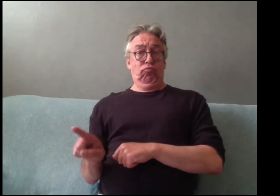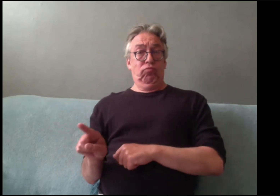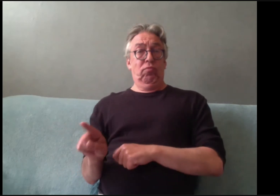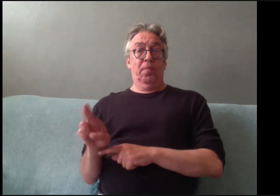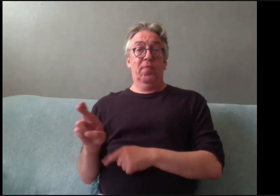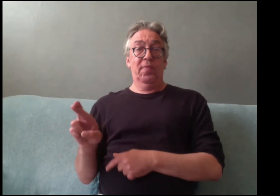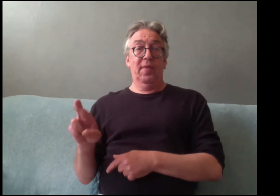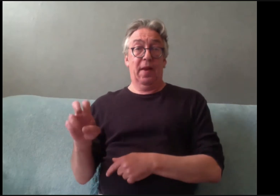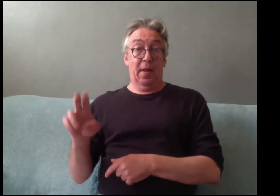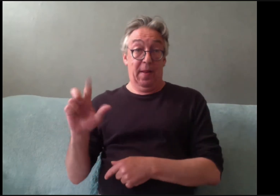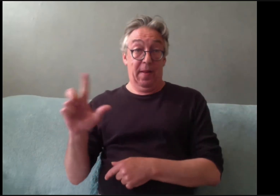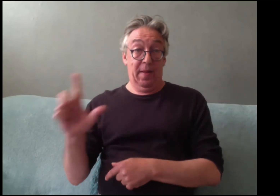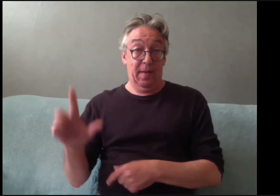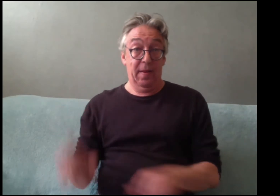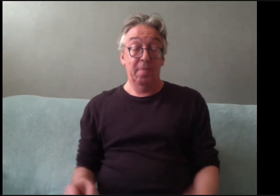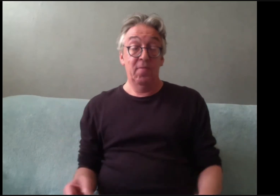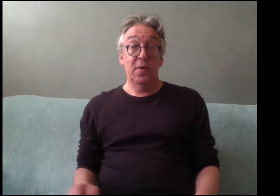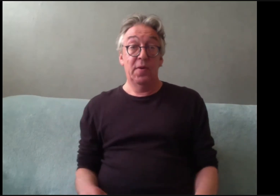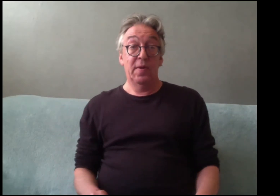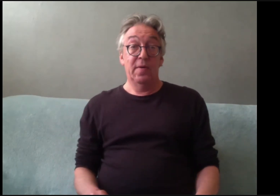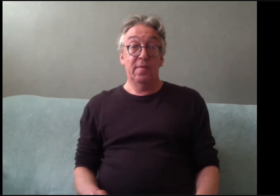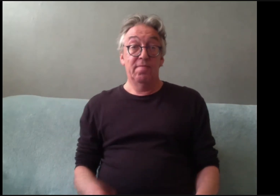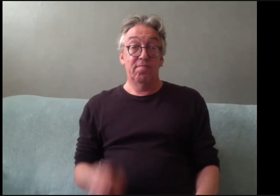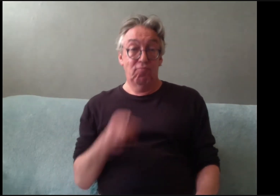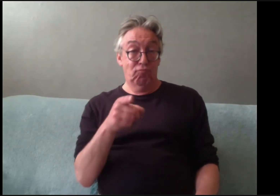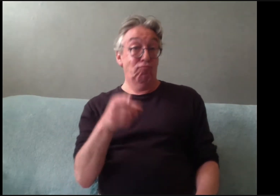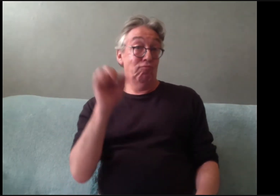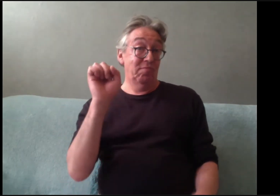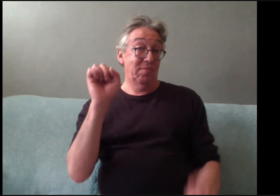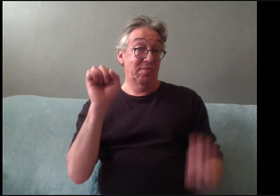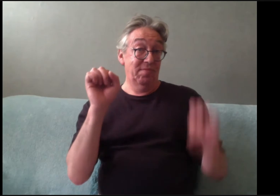but you want to share, please, feel free to sign up in the chat box.